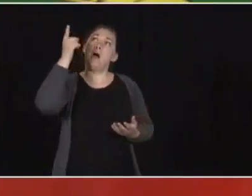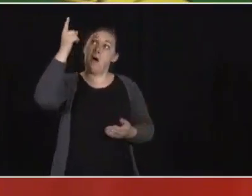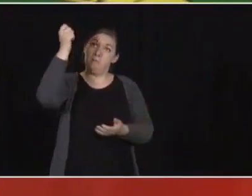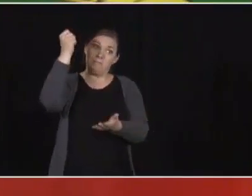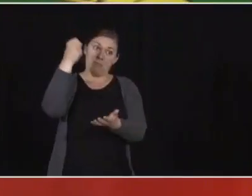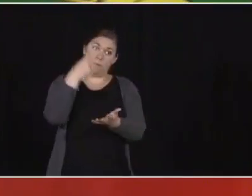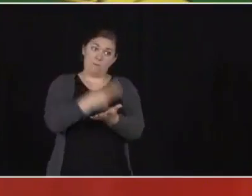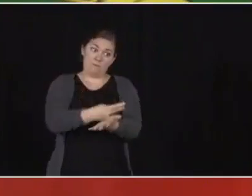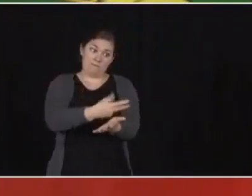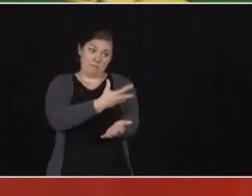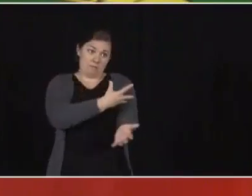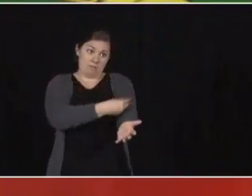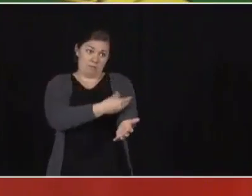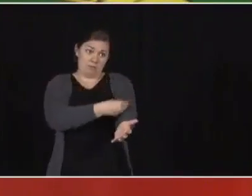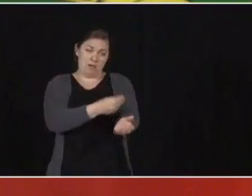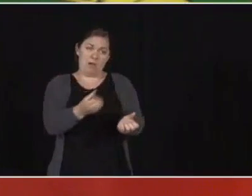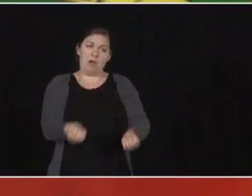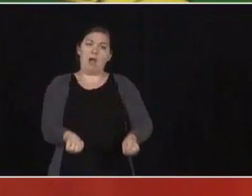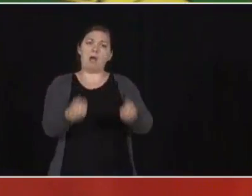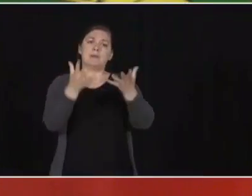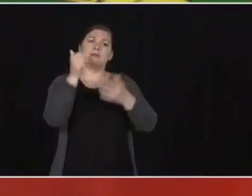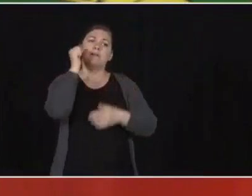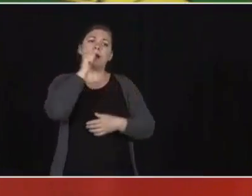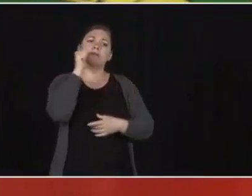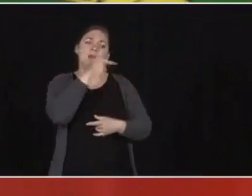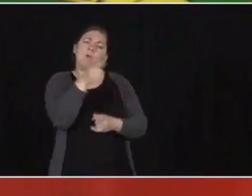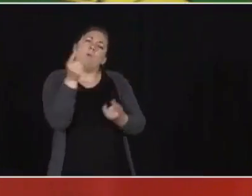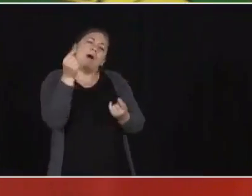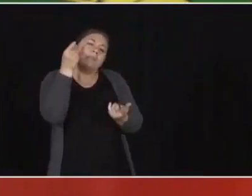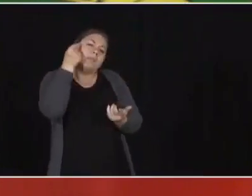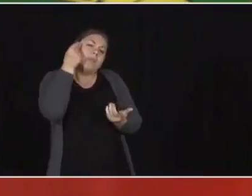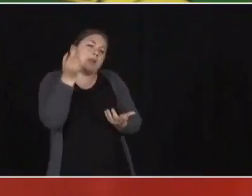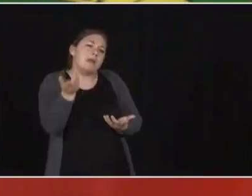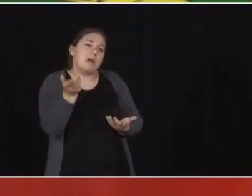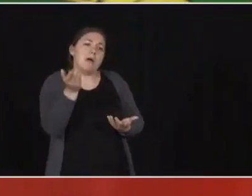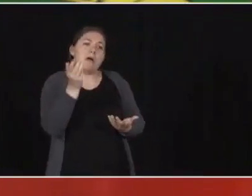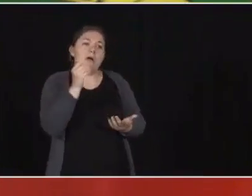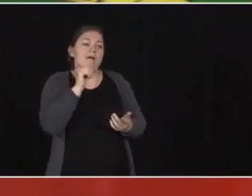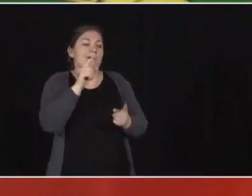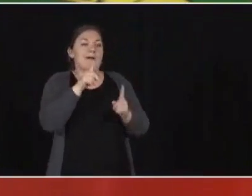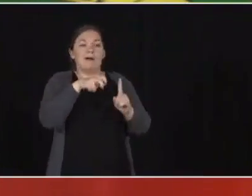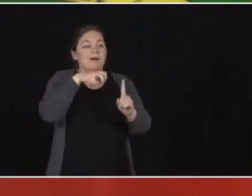on how maintenance might be performed on a daily basis from that.